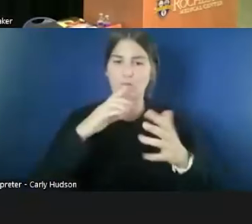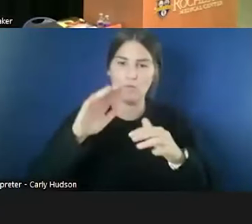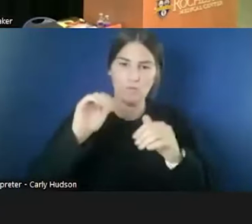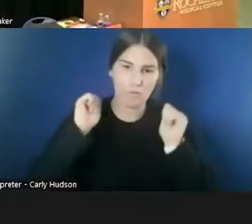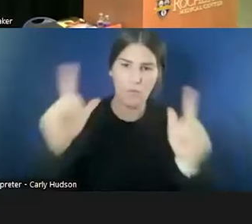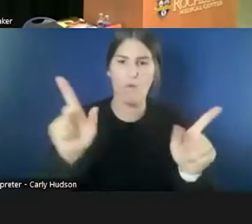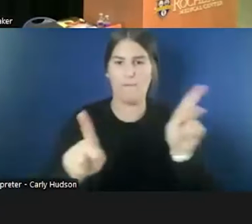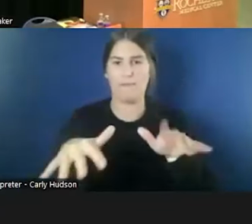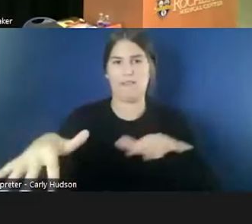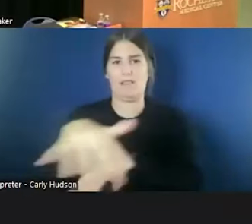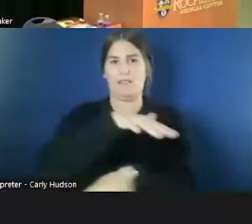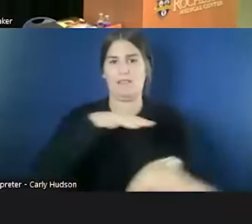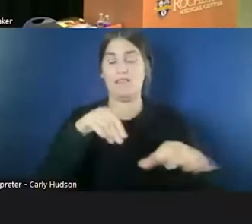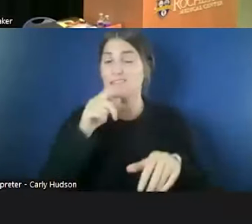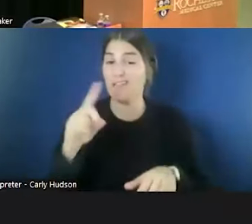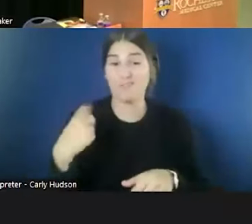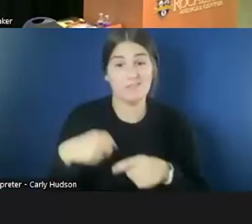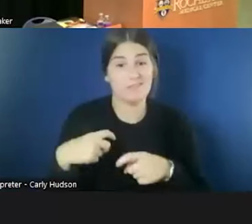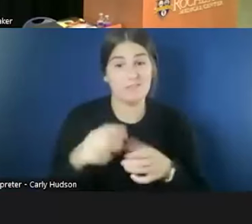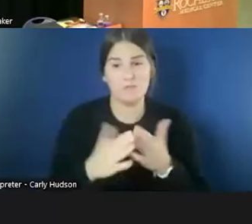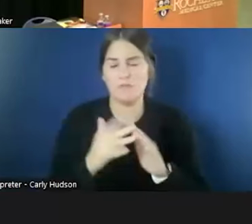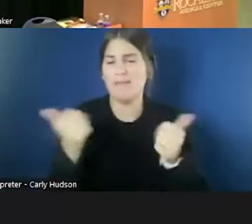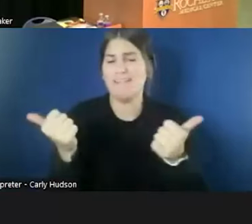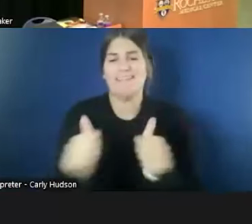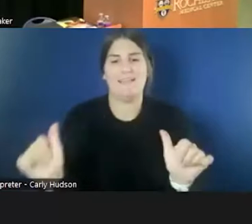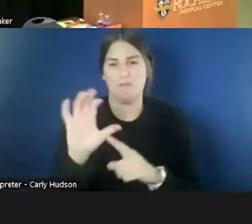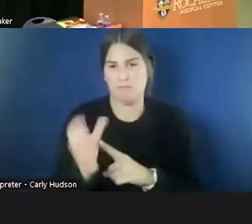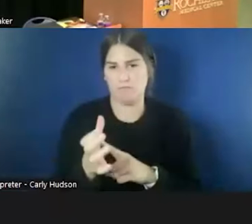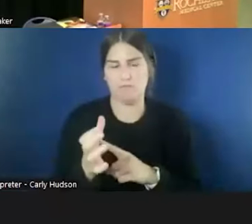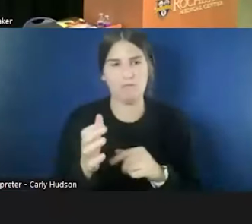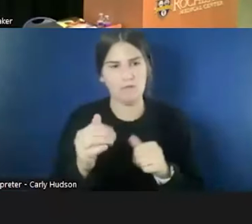from cultures other than your own everyone can contribute to this call of action and that's